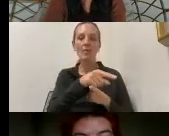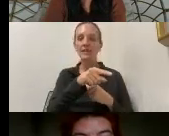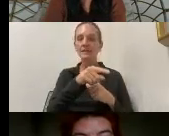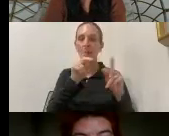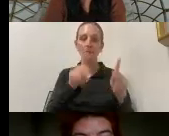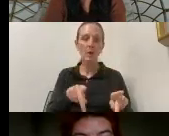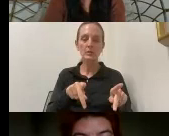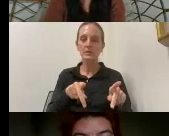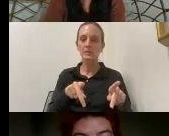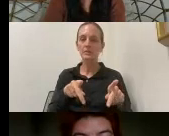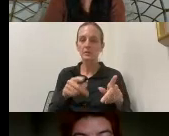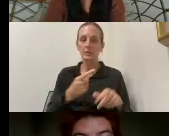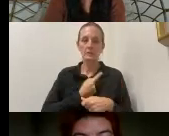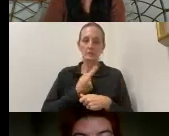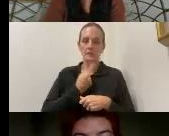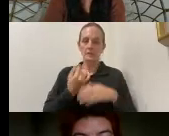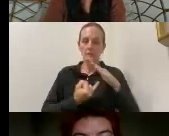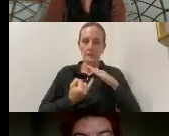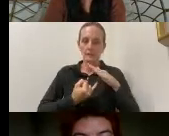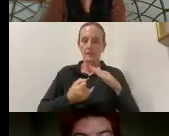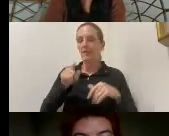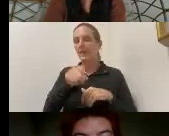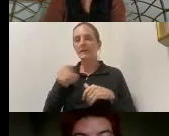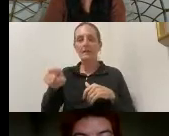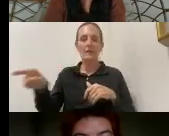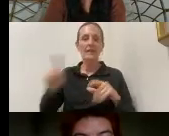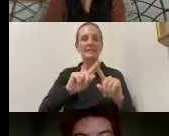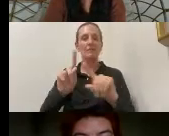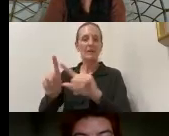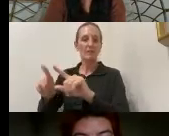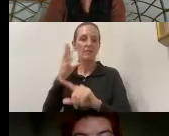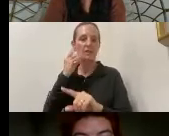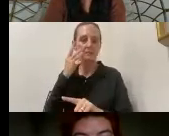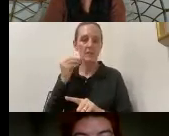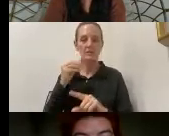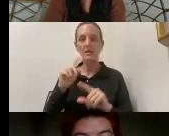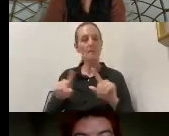never be excluded from rebuilding because we're scared of where they're at.